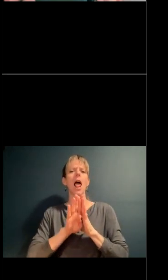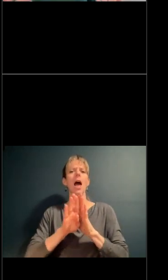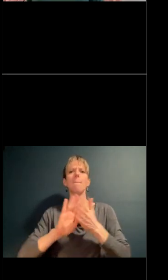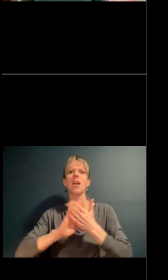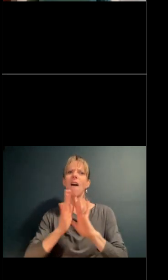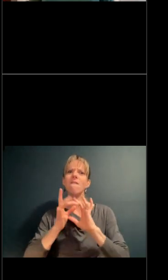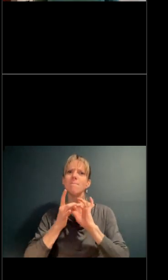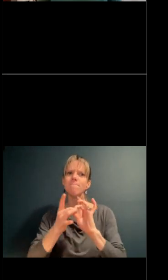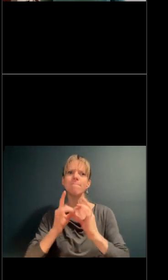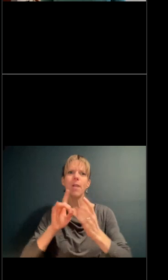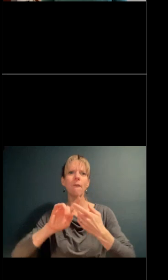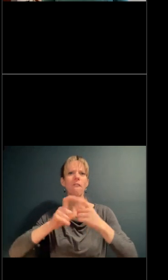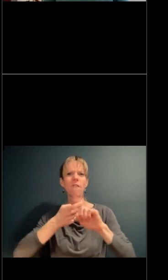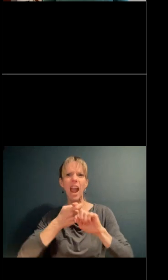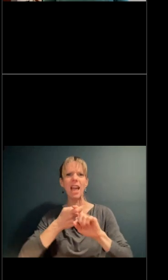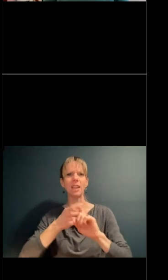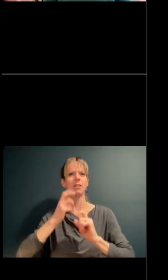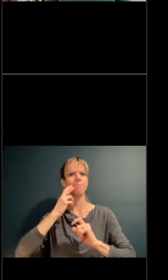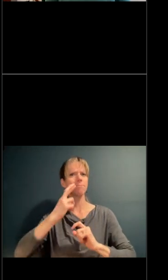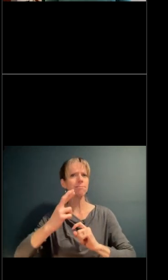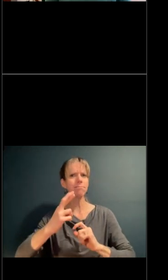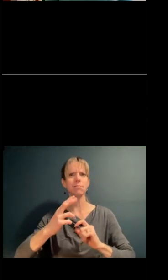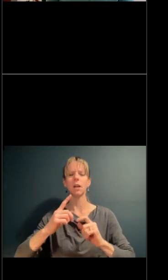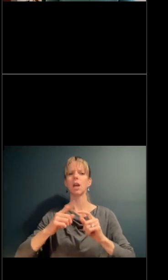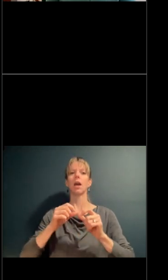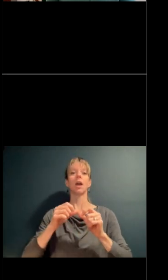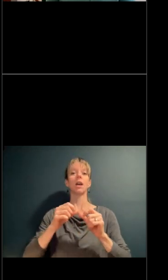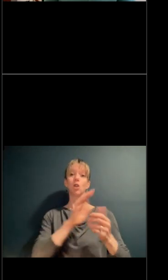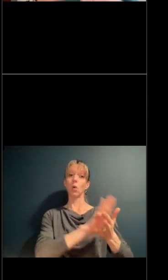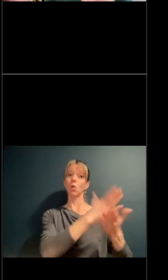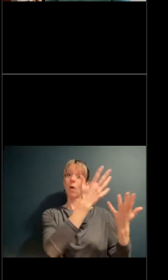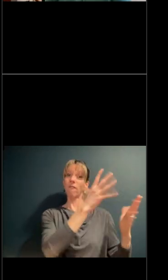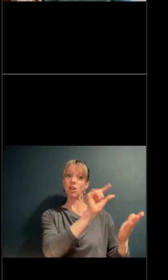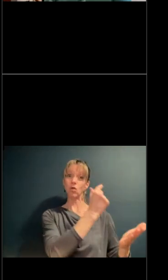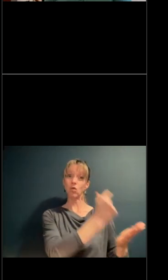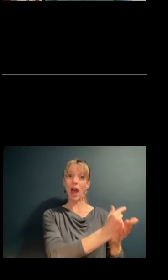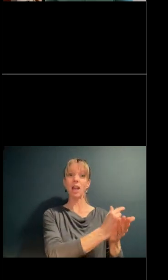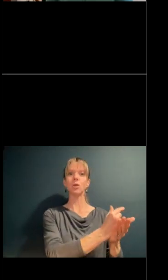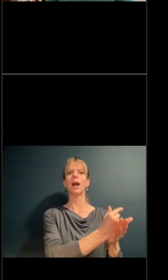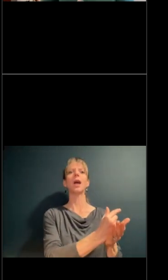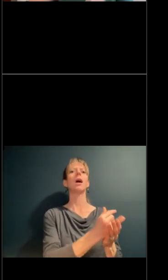and we stay involved in each other's lives. After school ends, after we clock out of work.